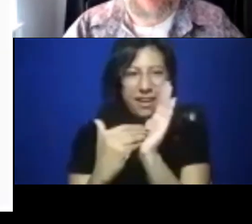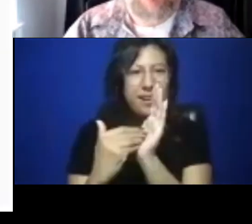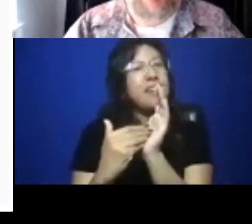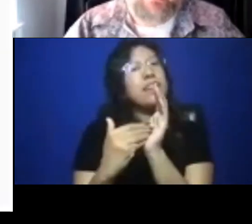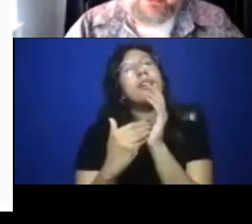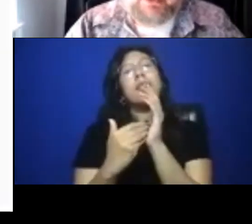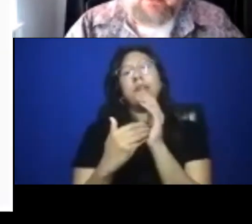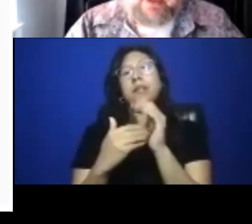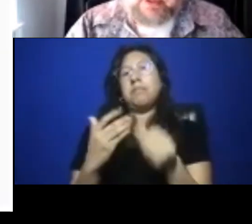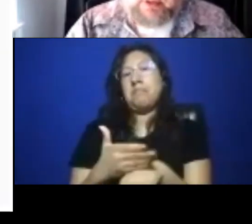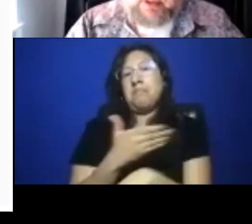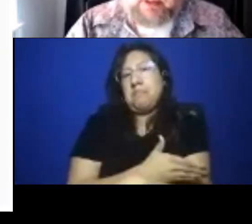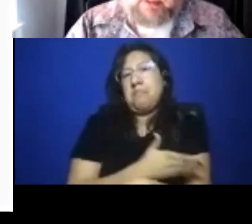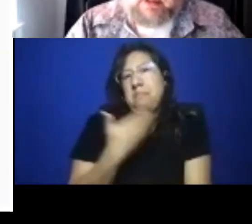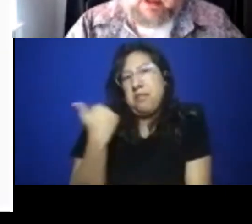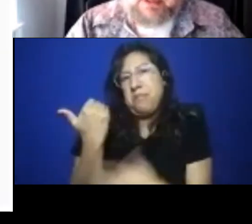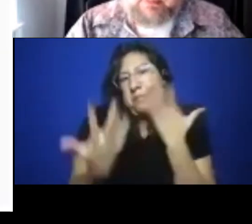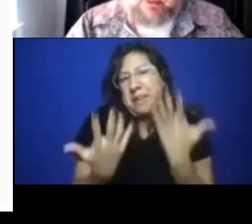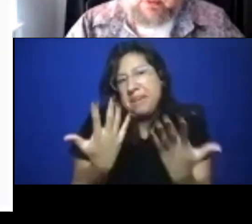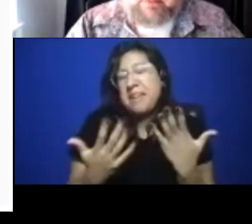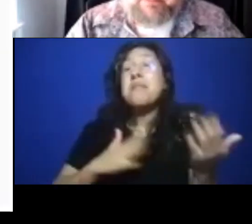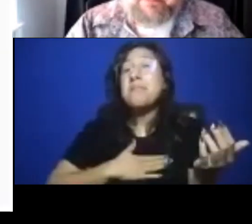So the question for this one, and let me launch the poll.